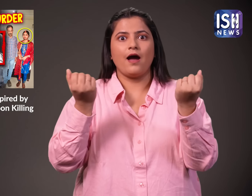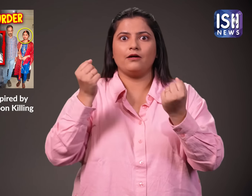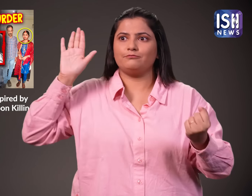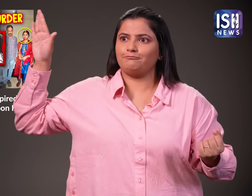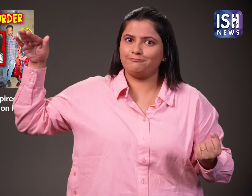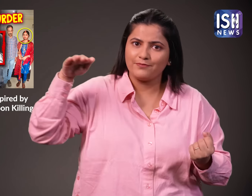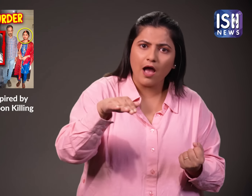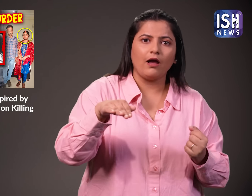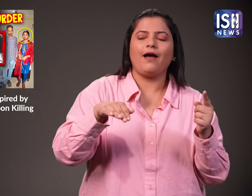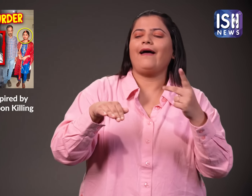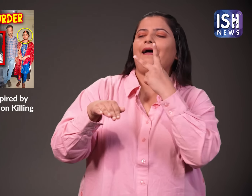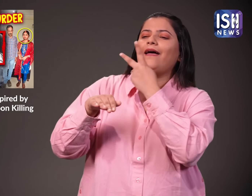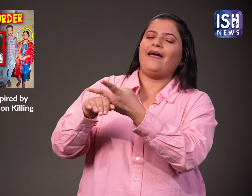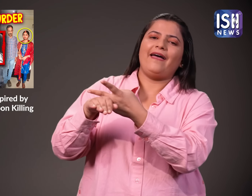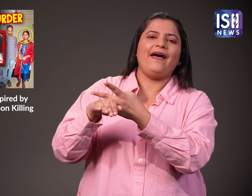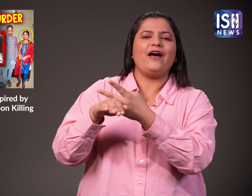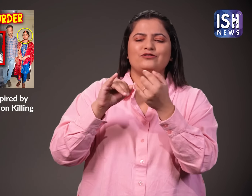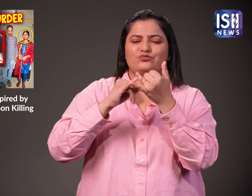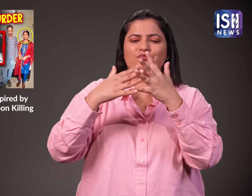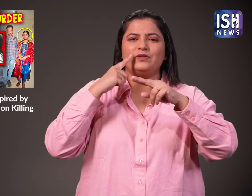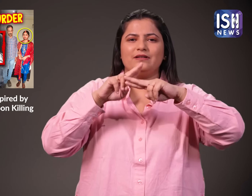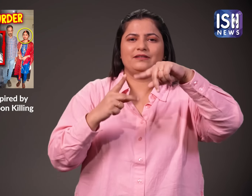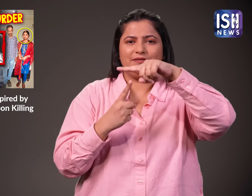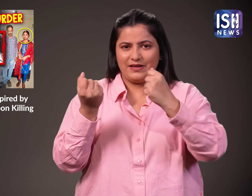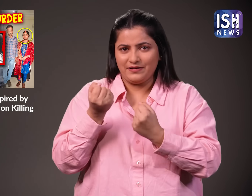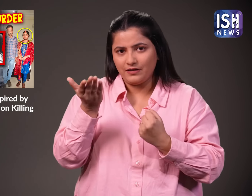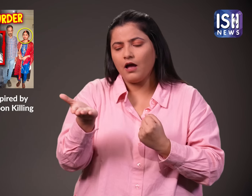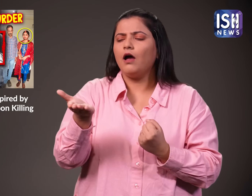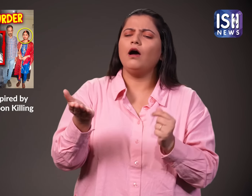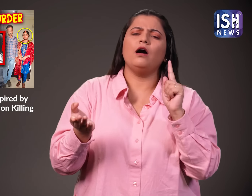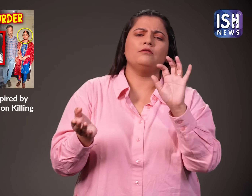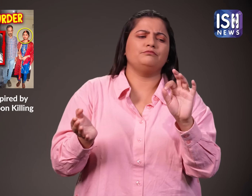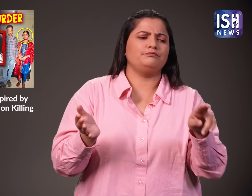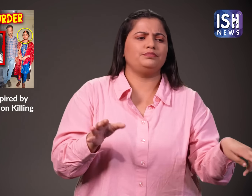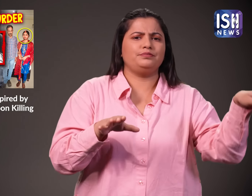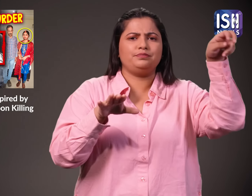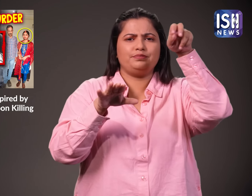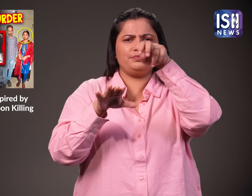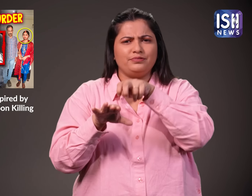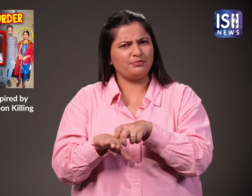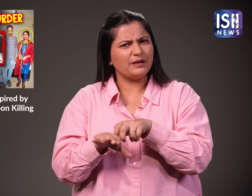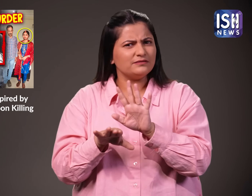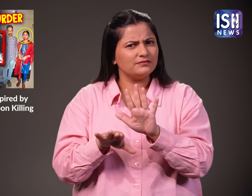Then came a Swift Dzire and he sat in it.